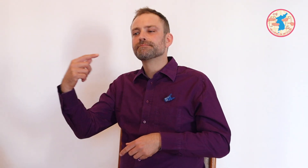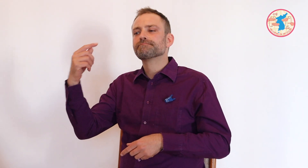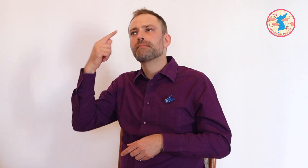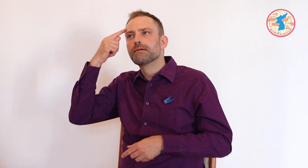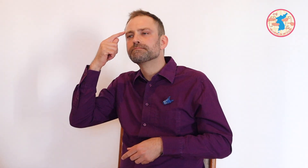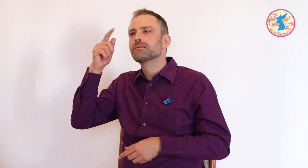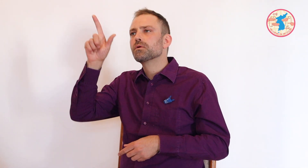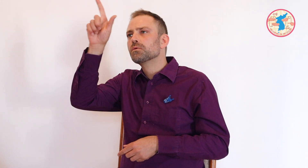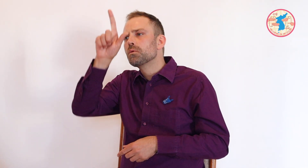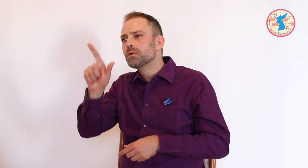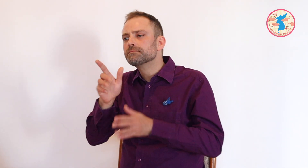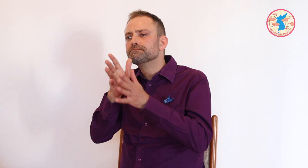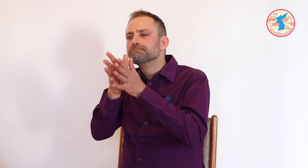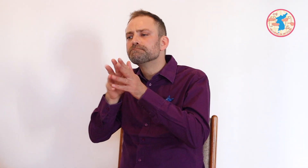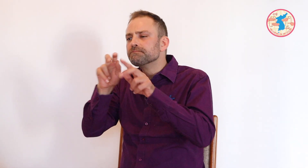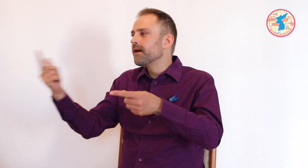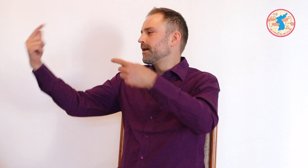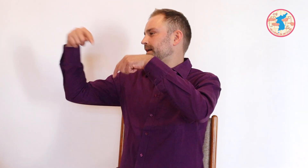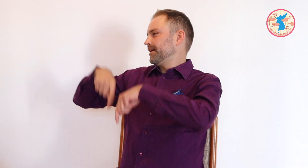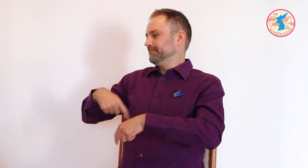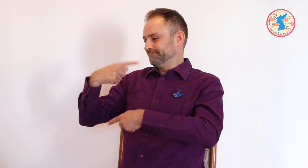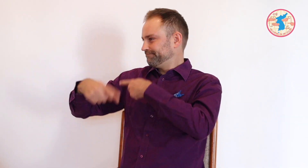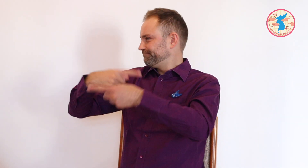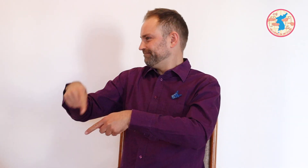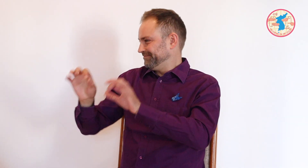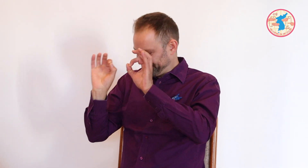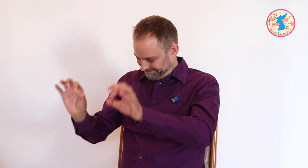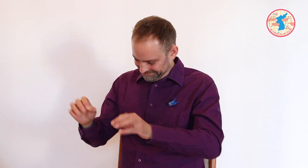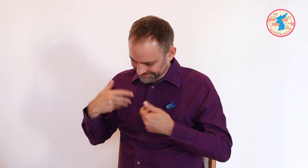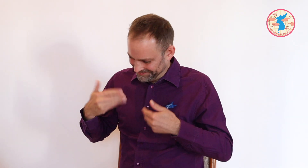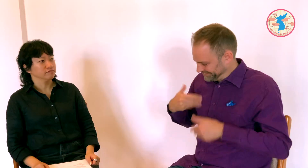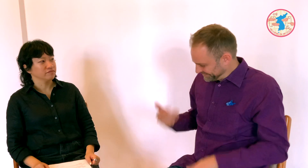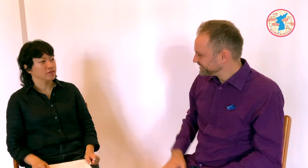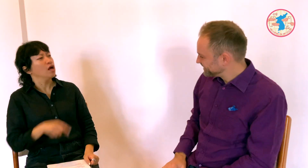Robert: I'm so truly glad to find someone who's genuinely interested in building a bridge between DPRK and ROK.